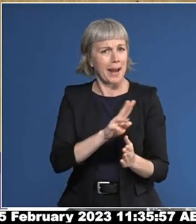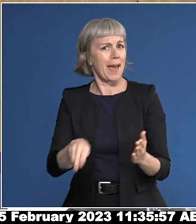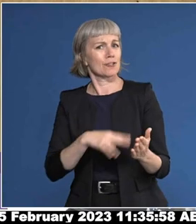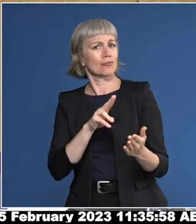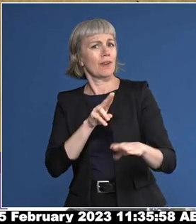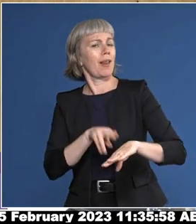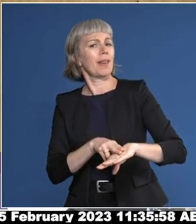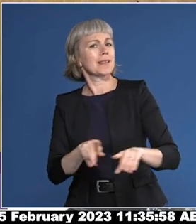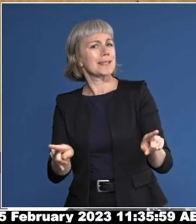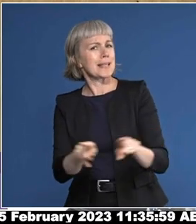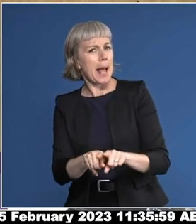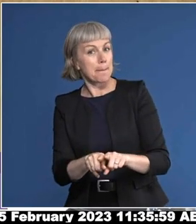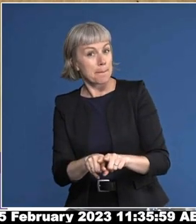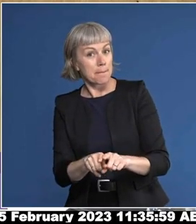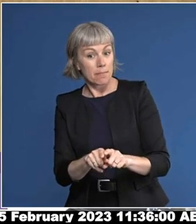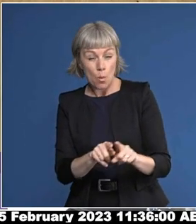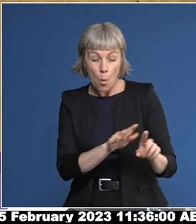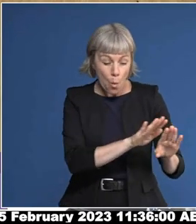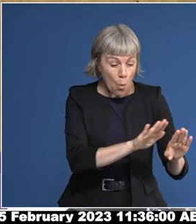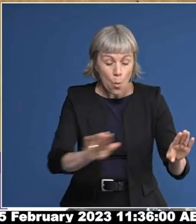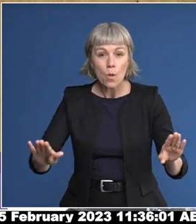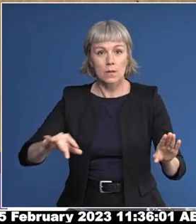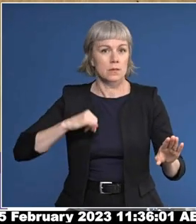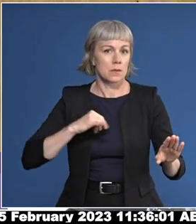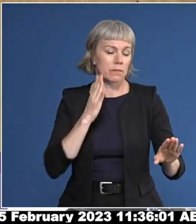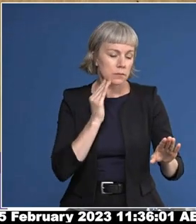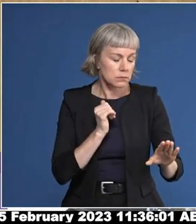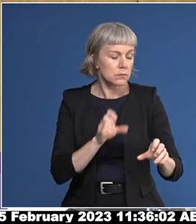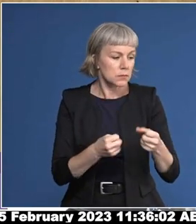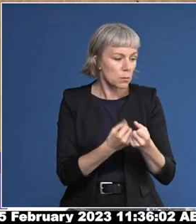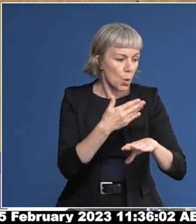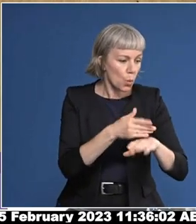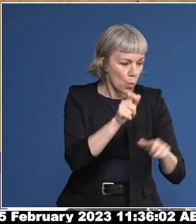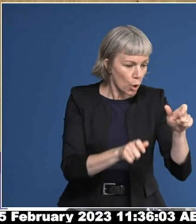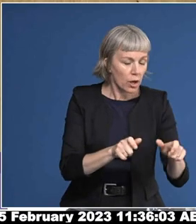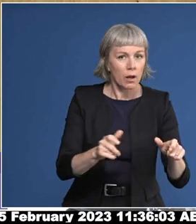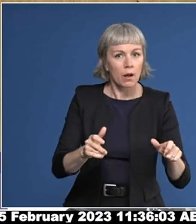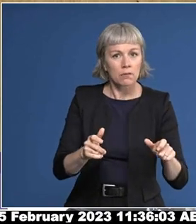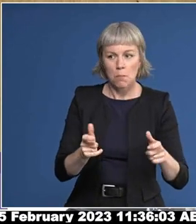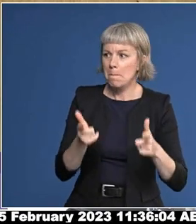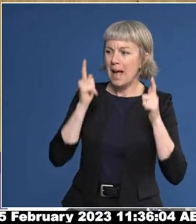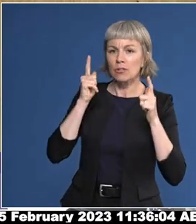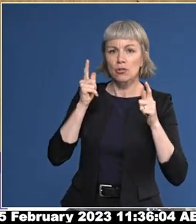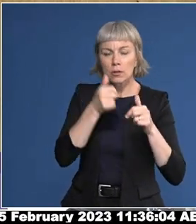everyone undertakes and understands that that is what is - and I'm sure that list -